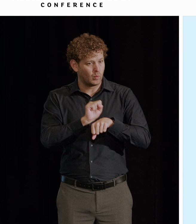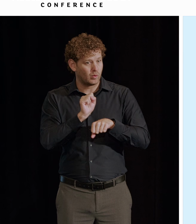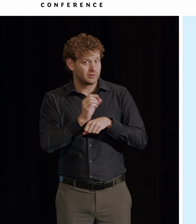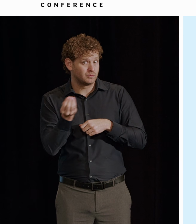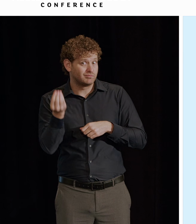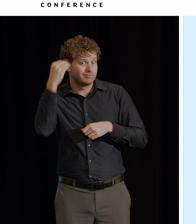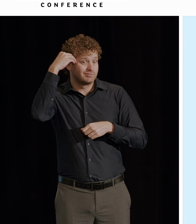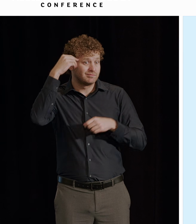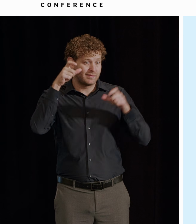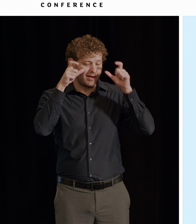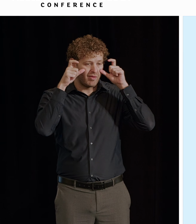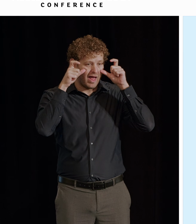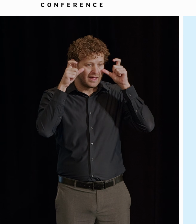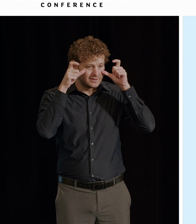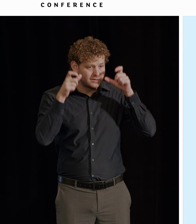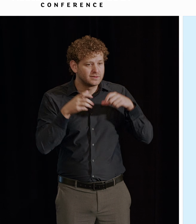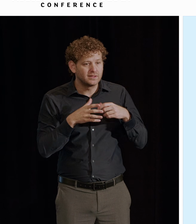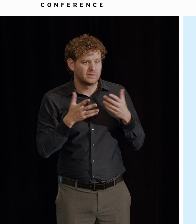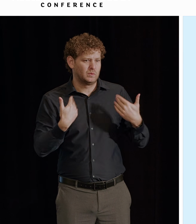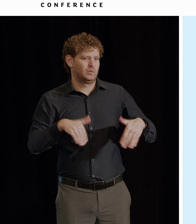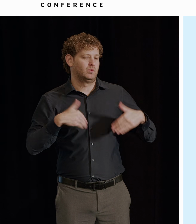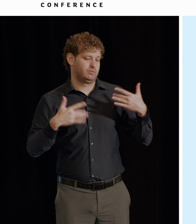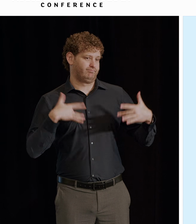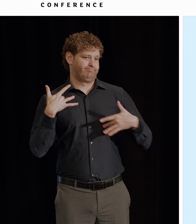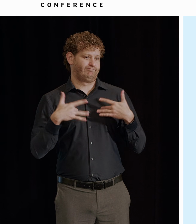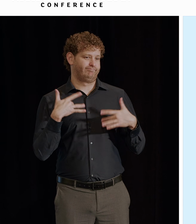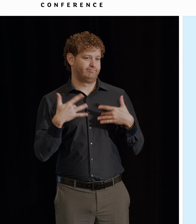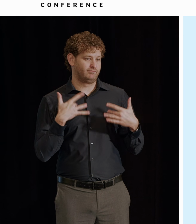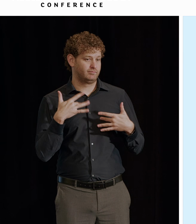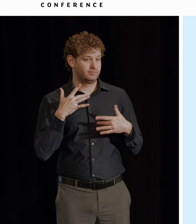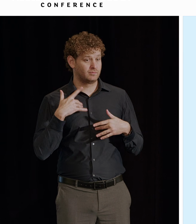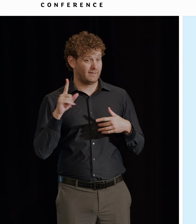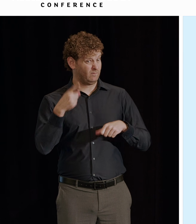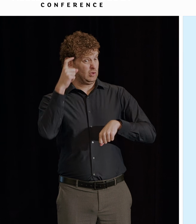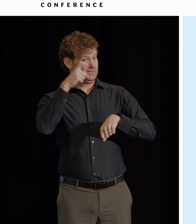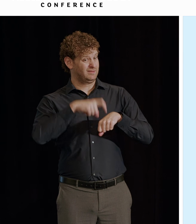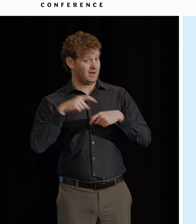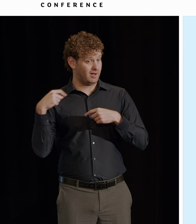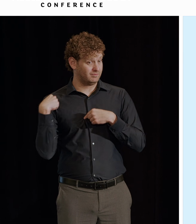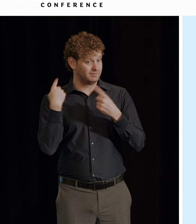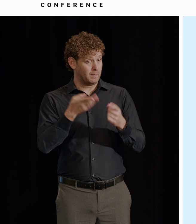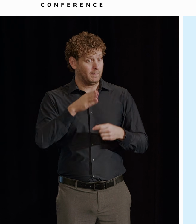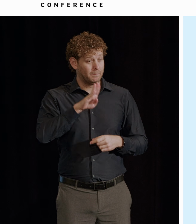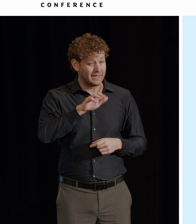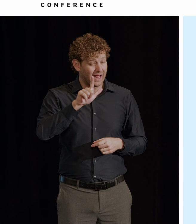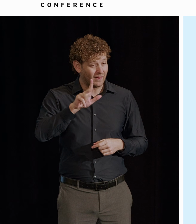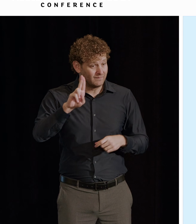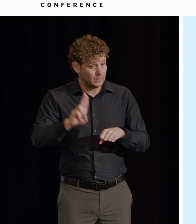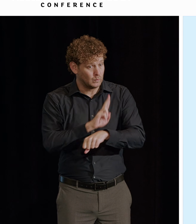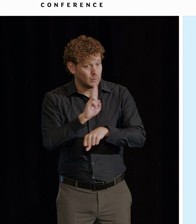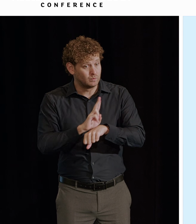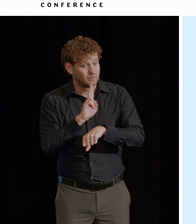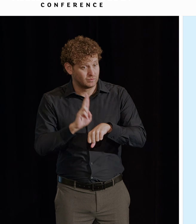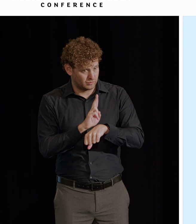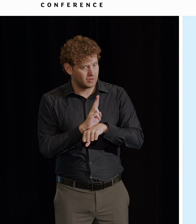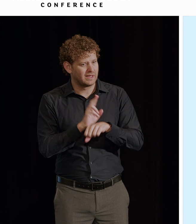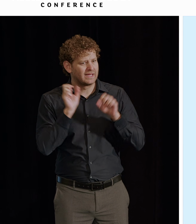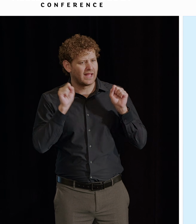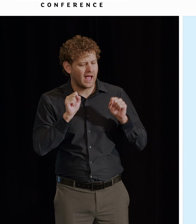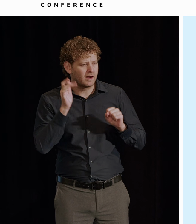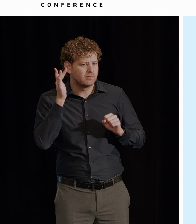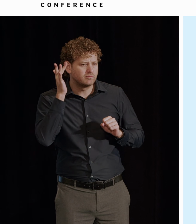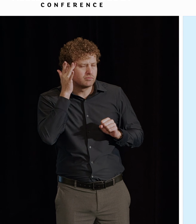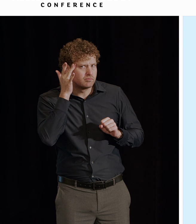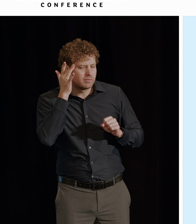time, blind and low vision users could connect with a sighted volunteer completely hands-free.